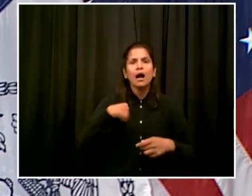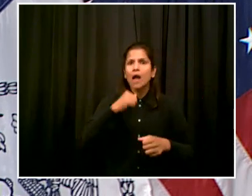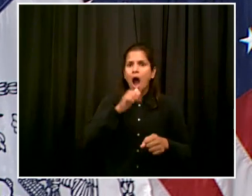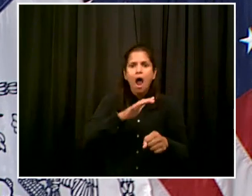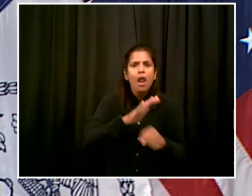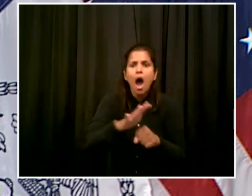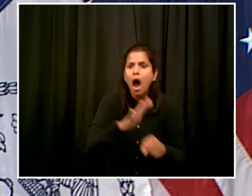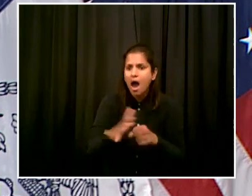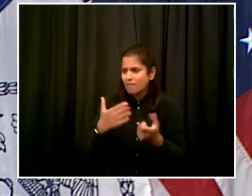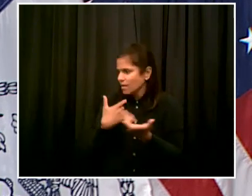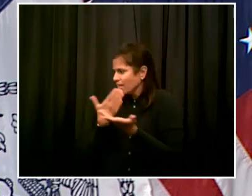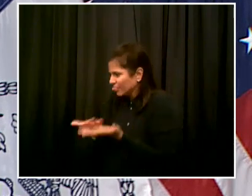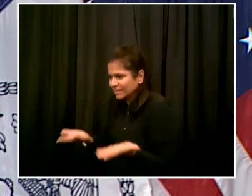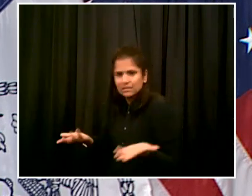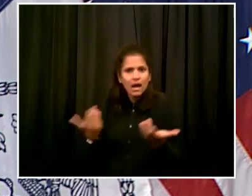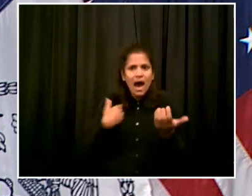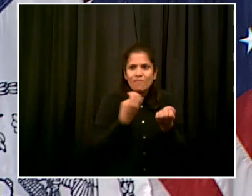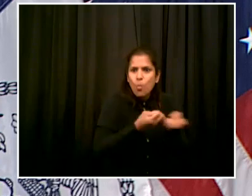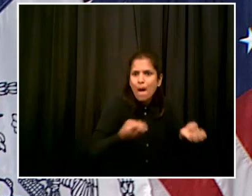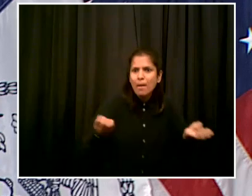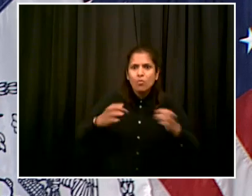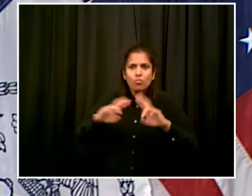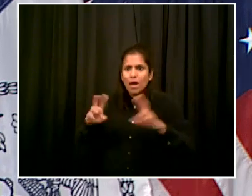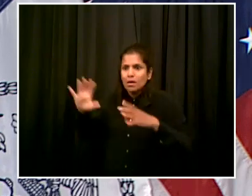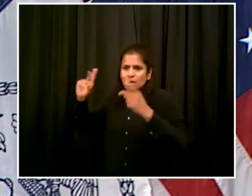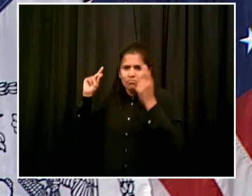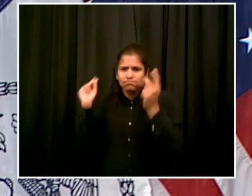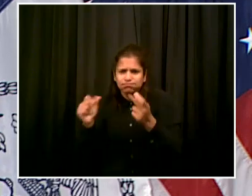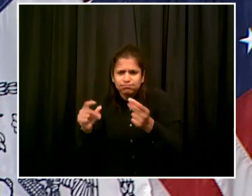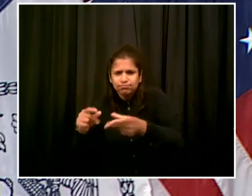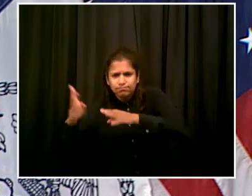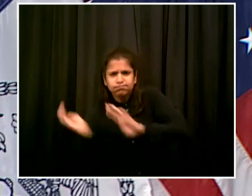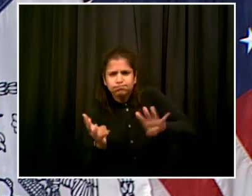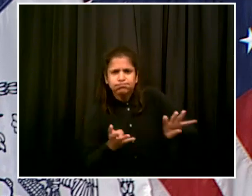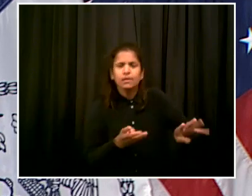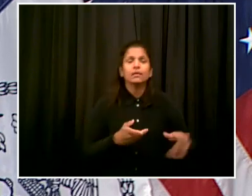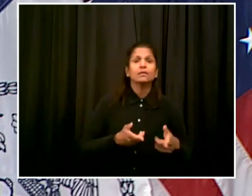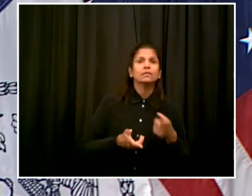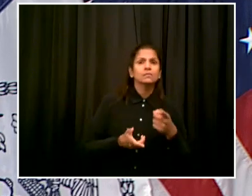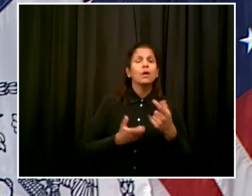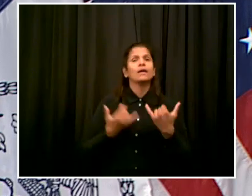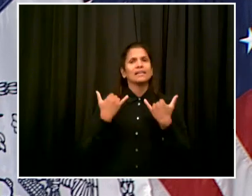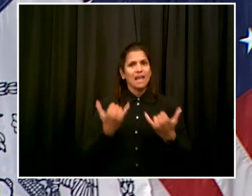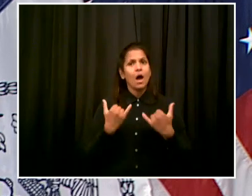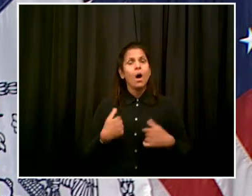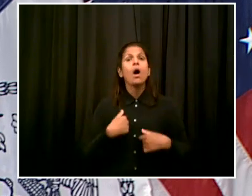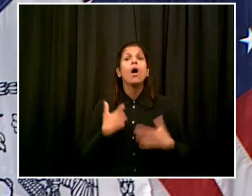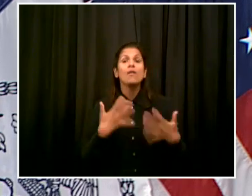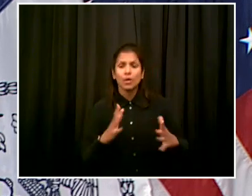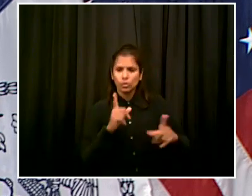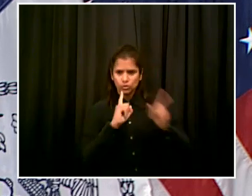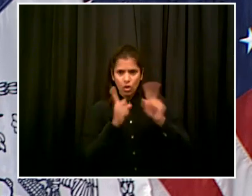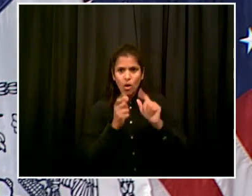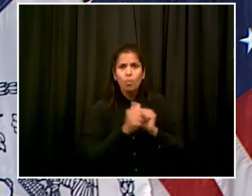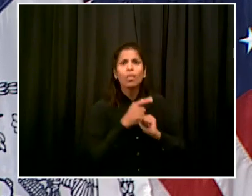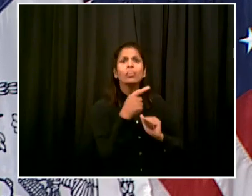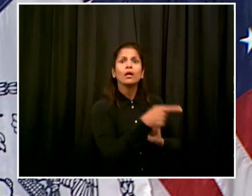DIAGNOSTICS GOT INUNDATED WITH TESTING. WHAT WE HAVE AGREED ON IS